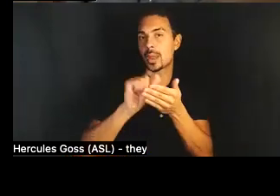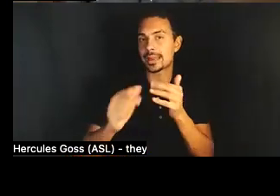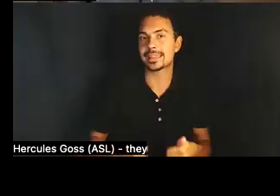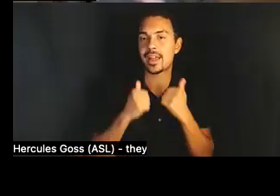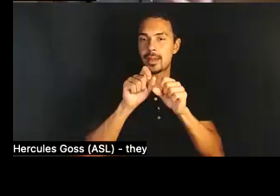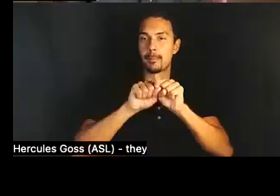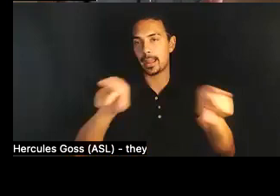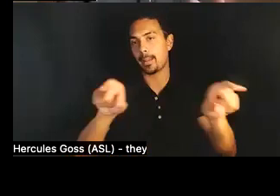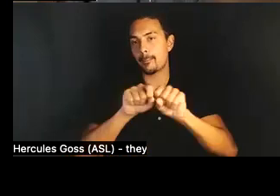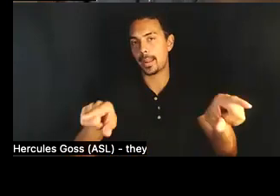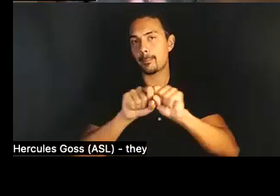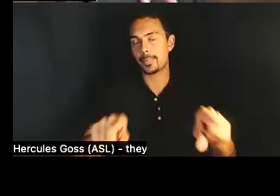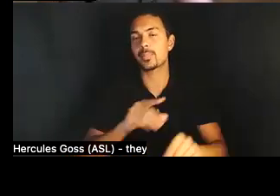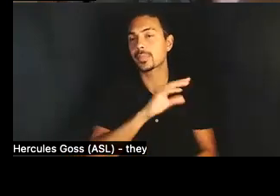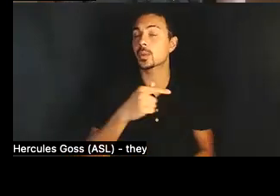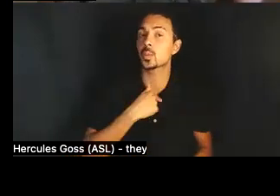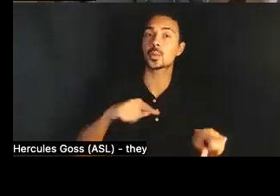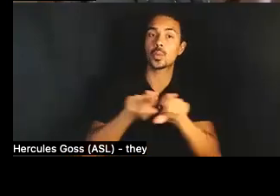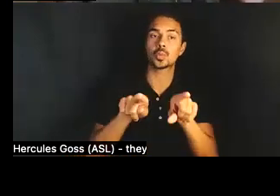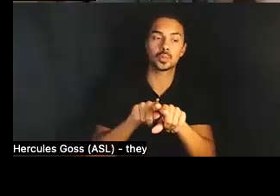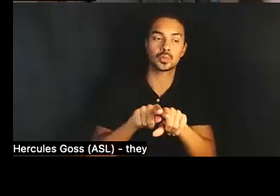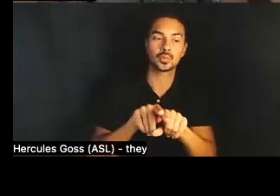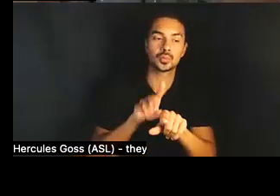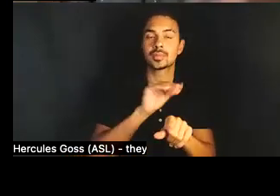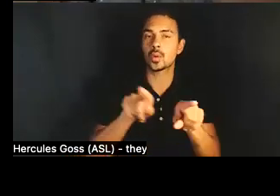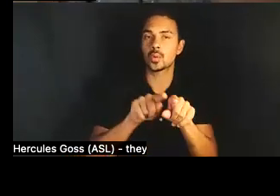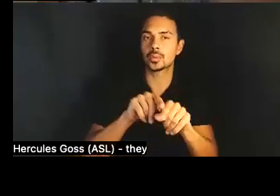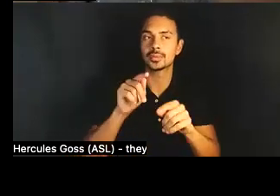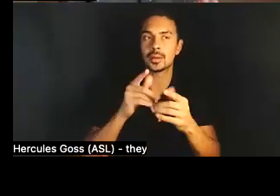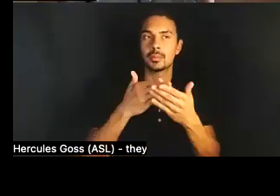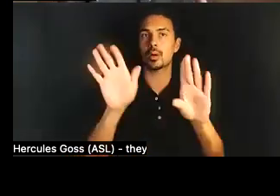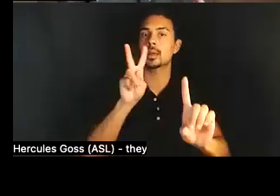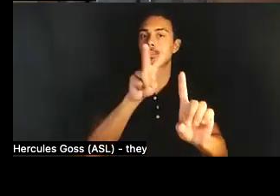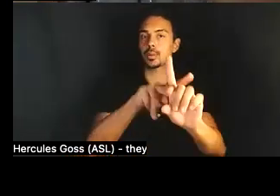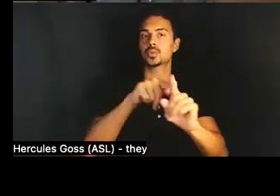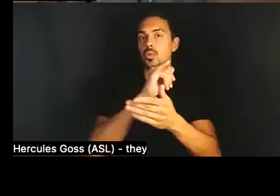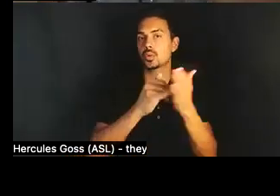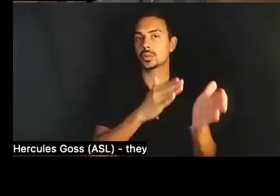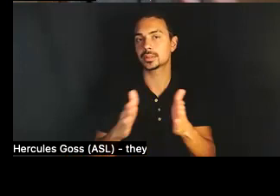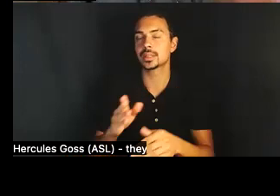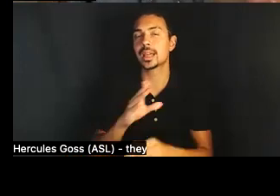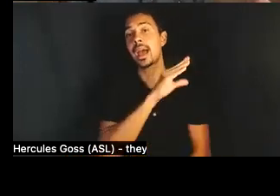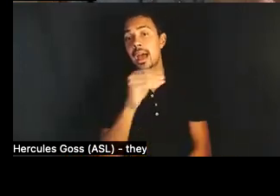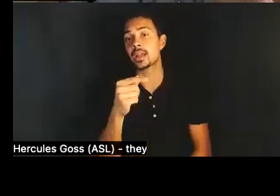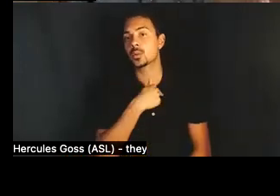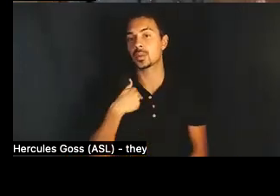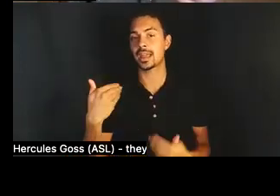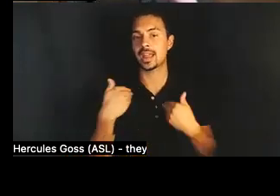the writing life, etc. and also broadly applicable to artists.